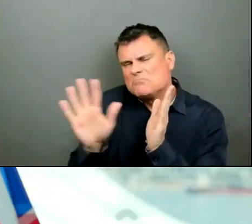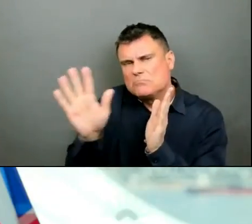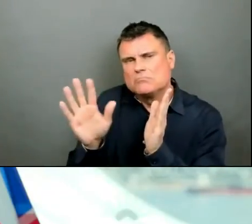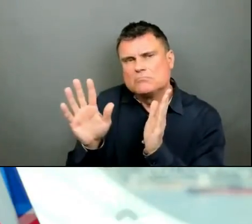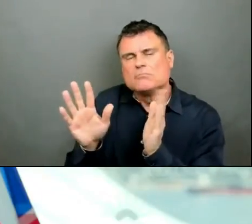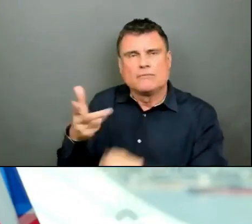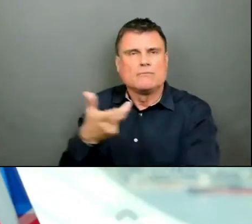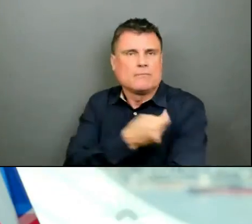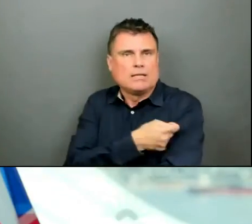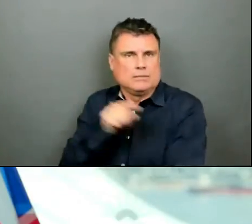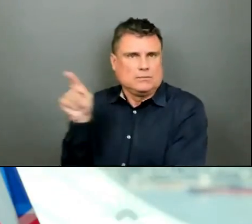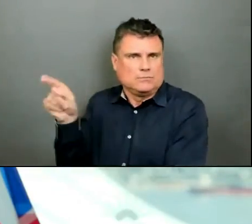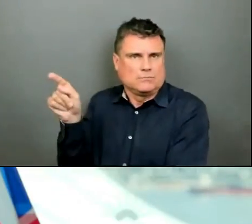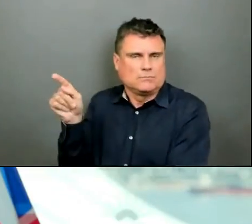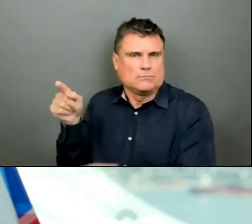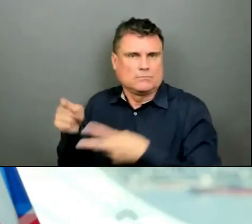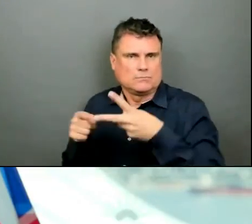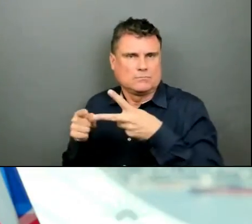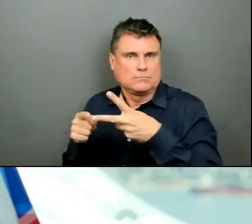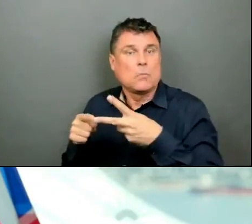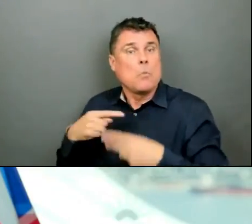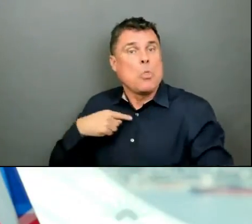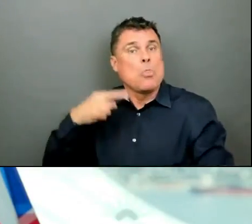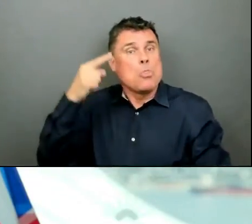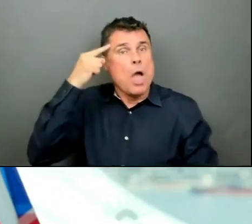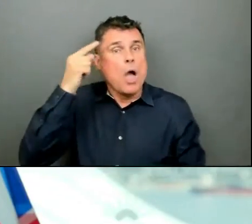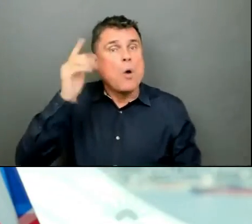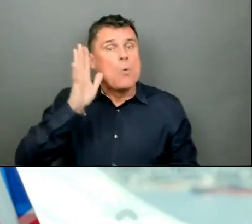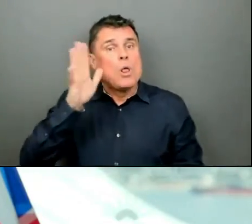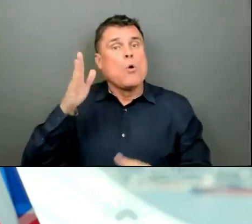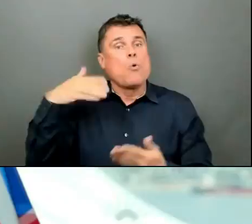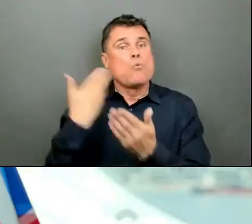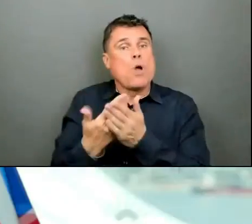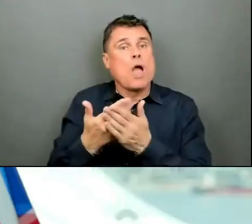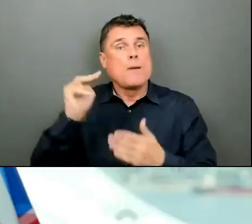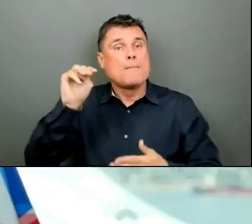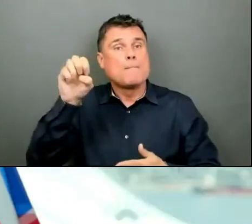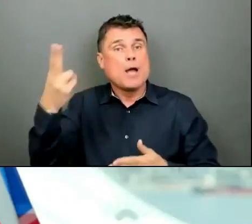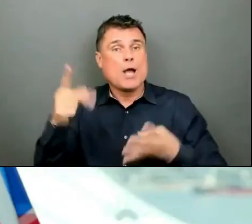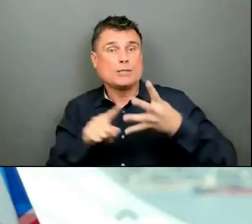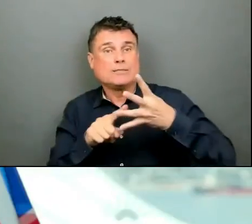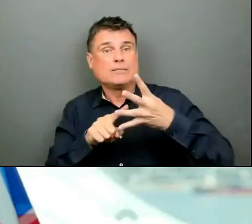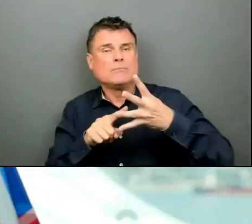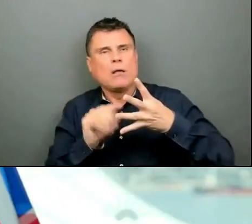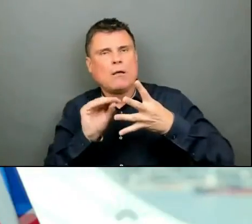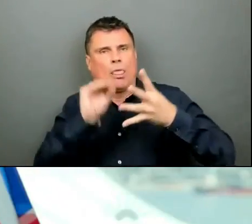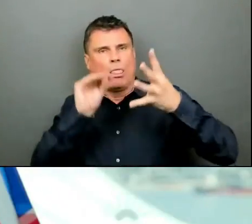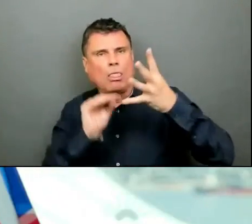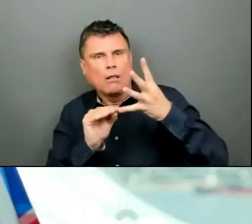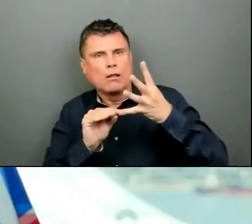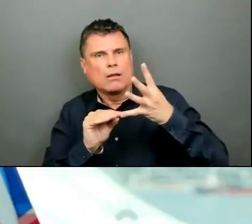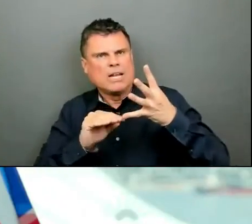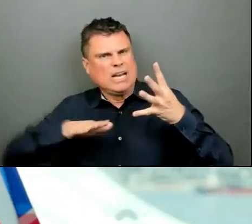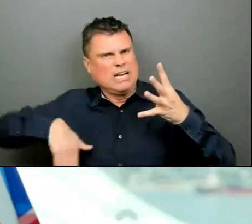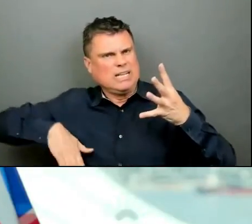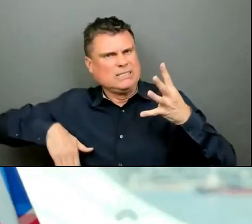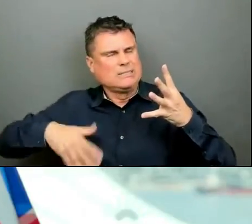week of March 22 ND. So that presents challenges and it is aROOIFRing and we're not sure when it